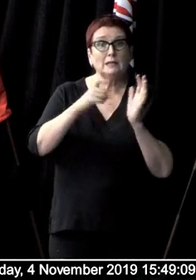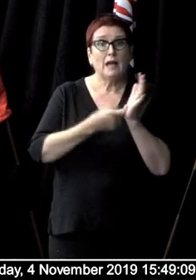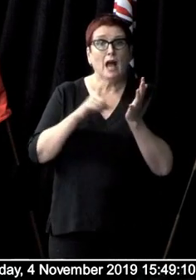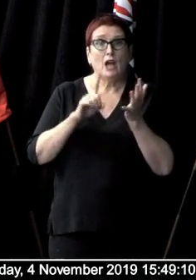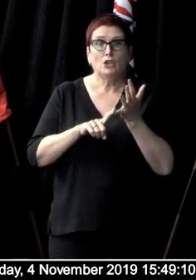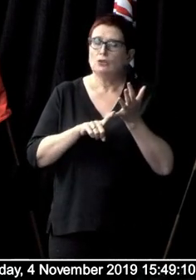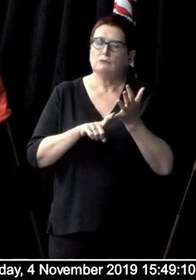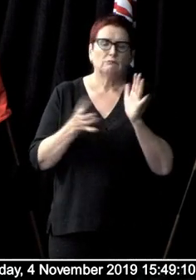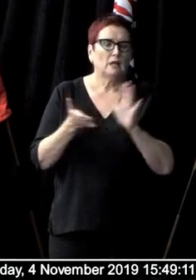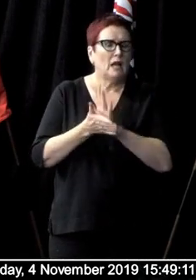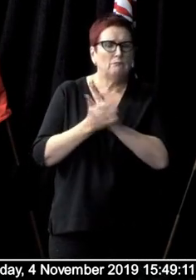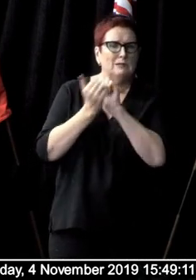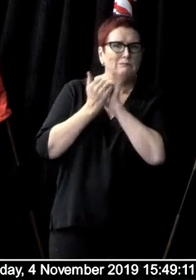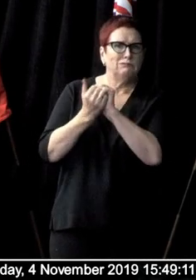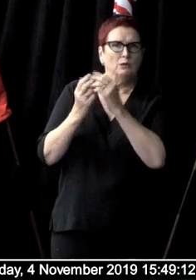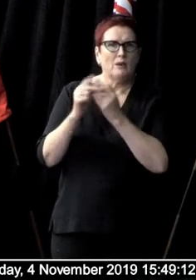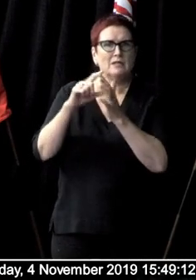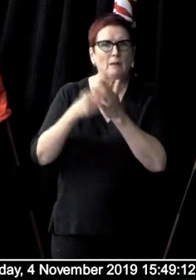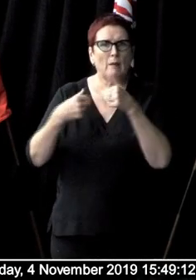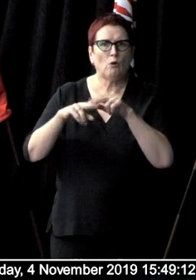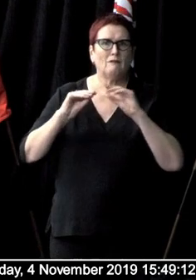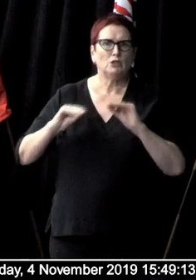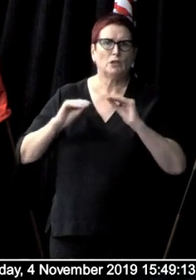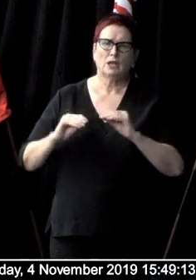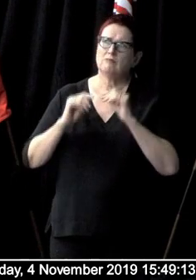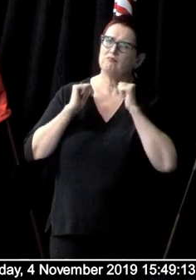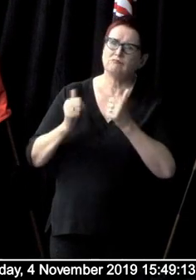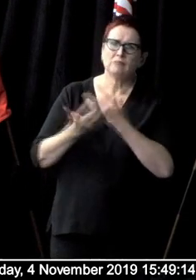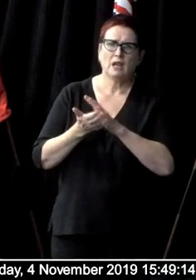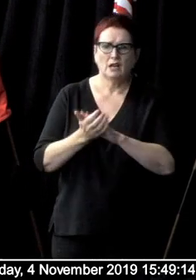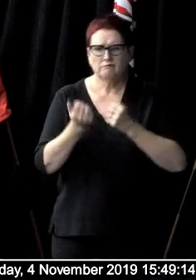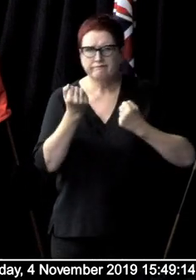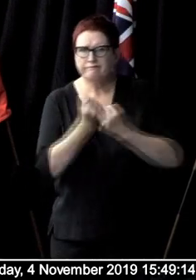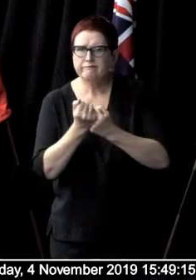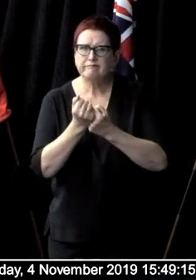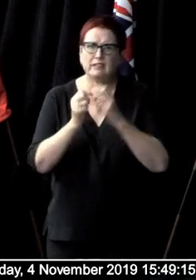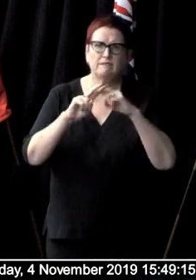Department too on that issue of supporting families in their own advocacy, because I